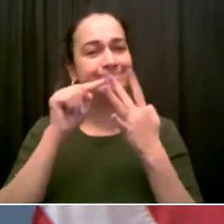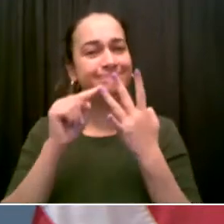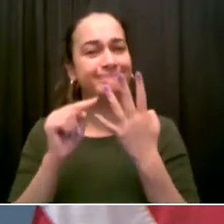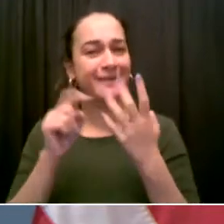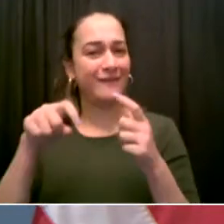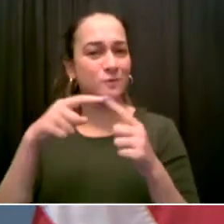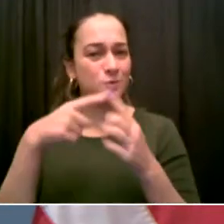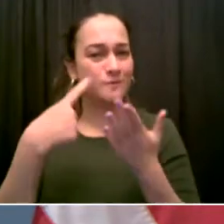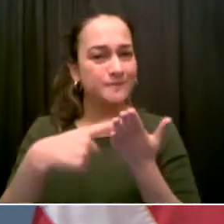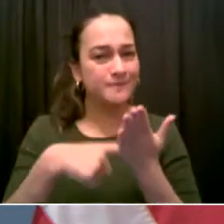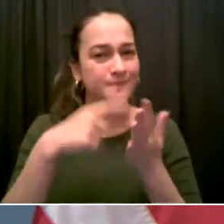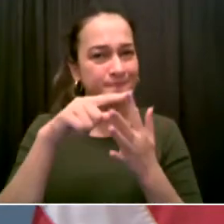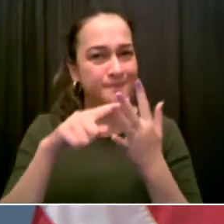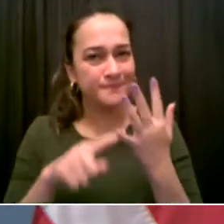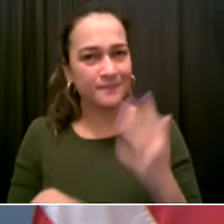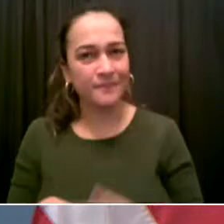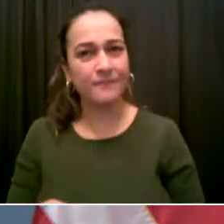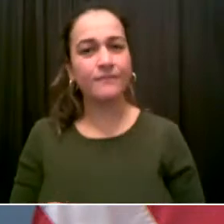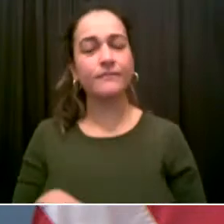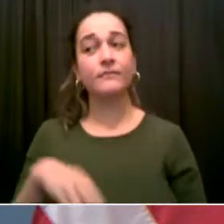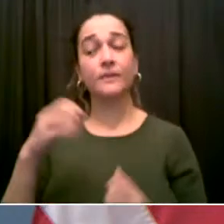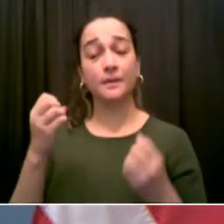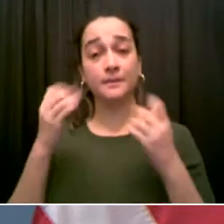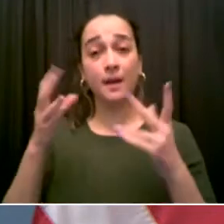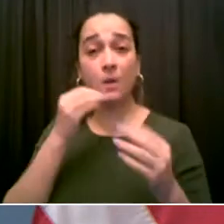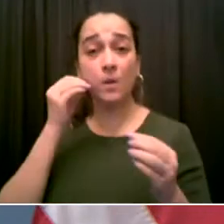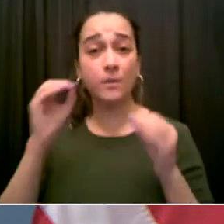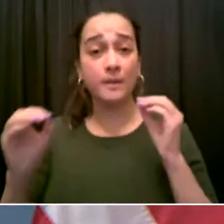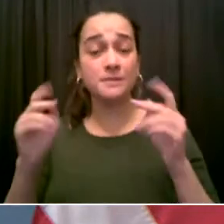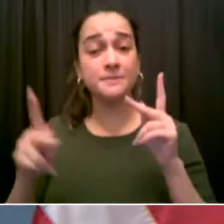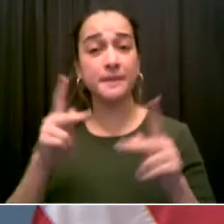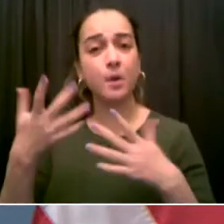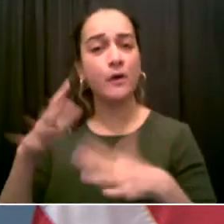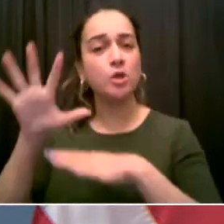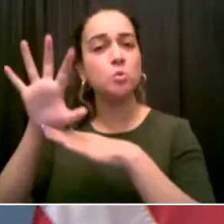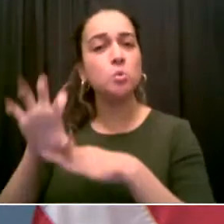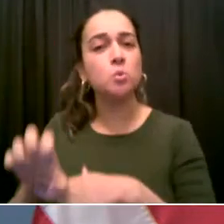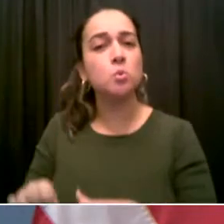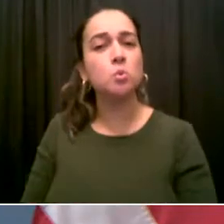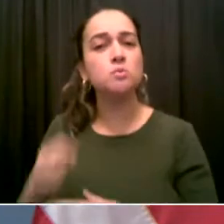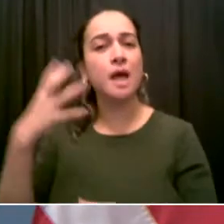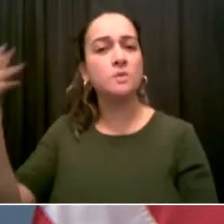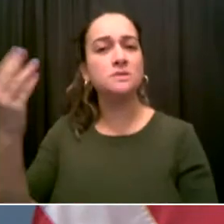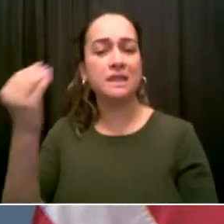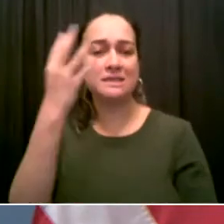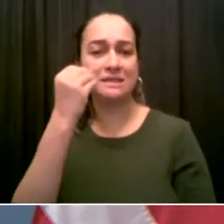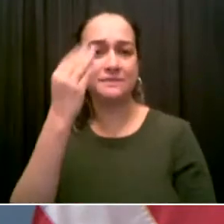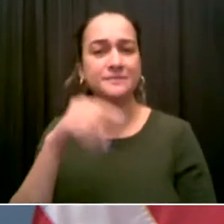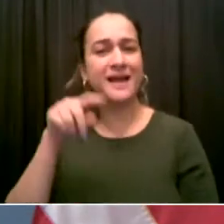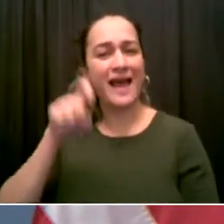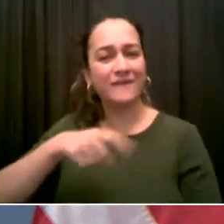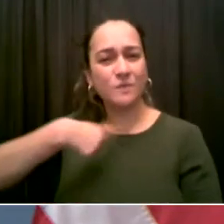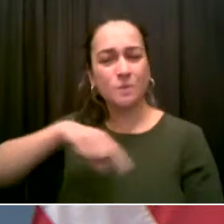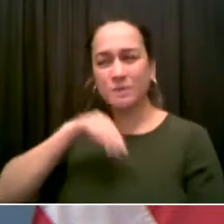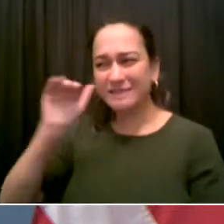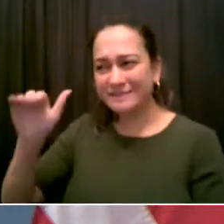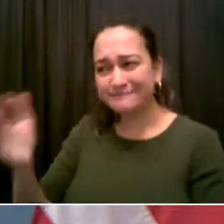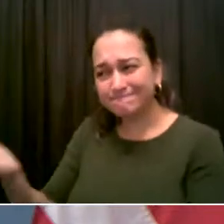PERSUADING PEOPLE TO COME IN OFF THE STREETS. WE HAVE DEVELOPED